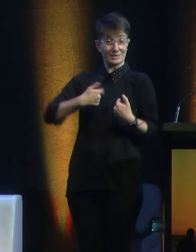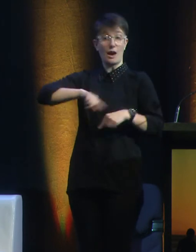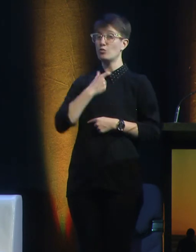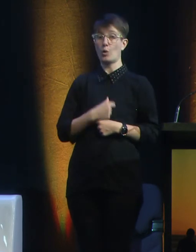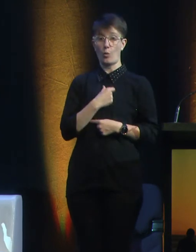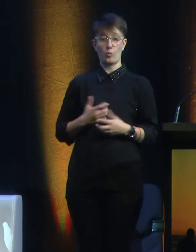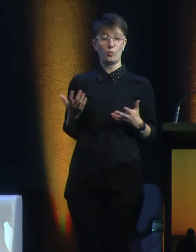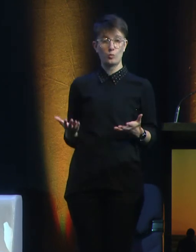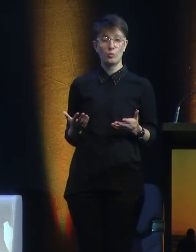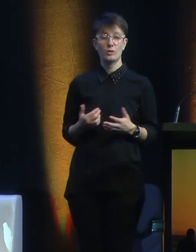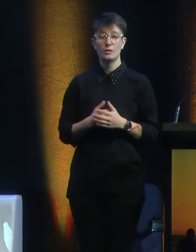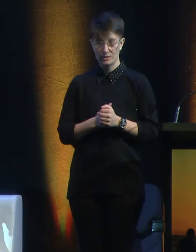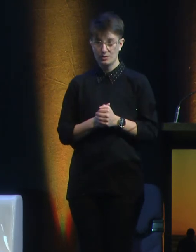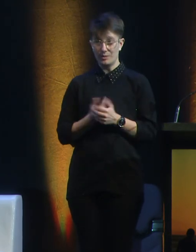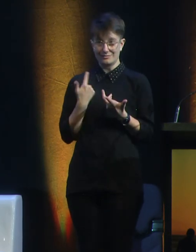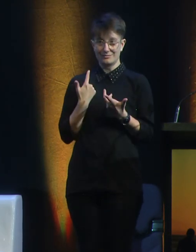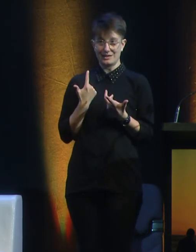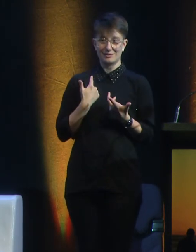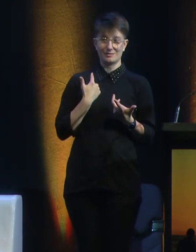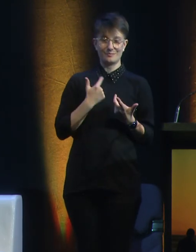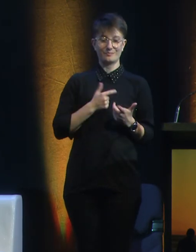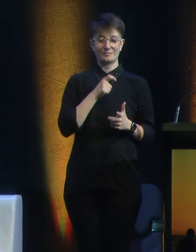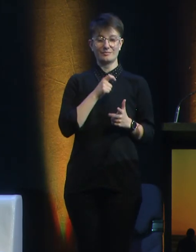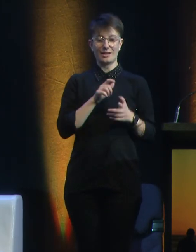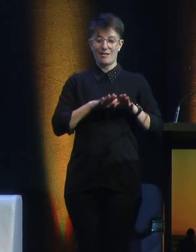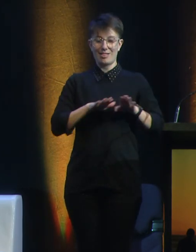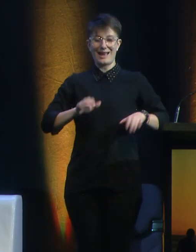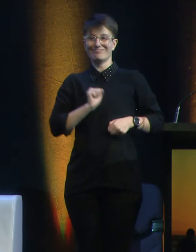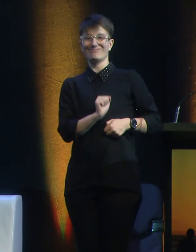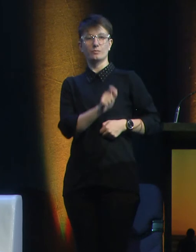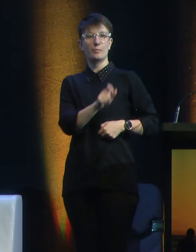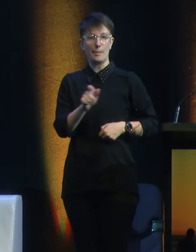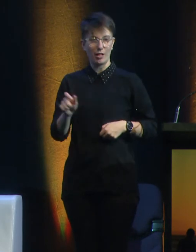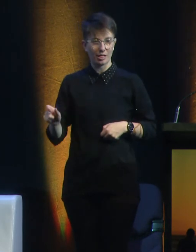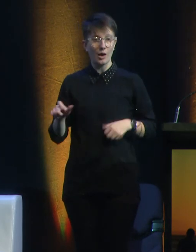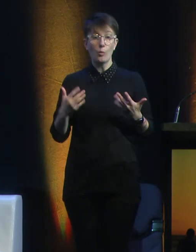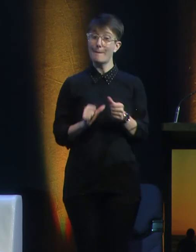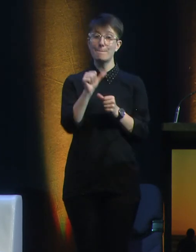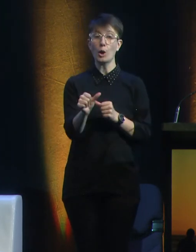we're all there, probably the final point, we're all post settlement now and we've all